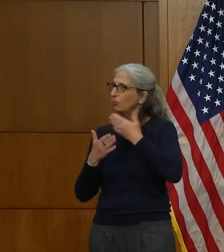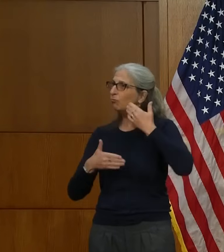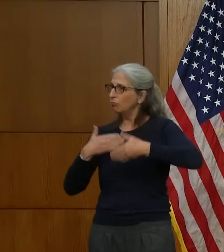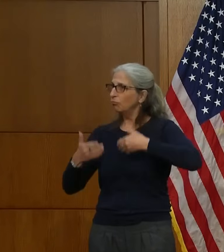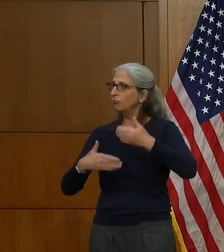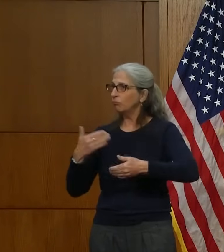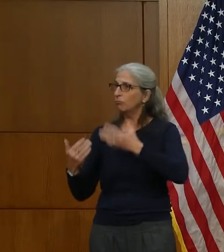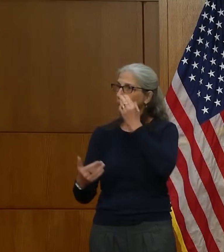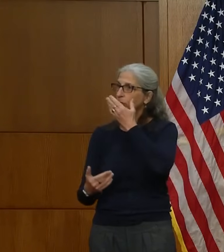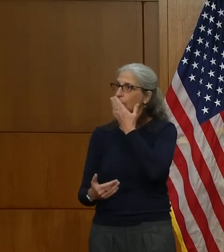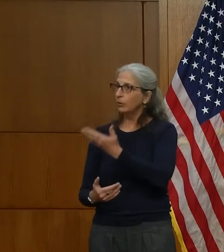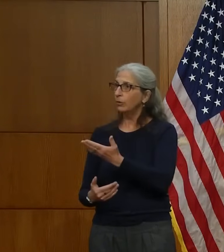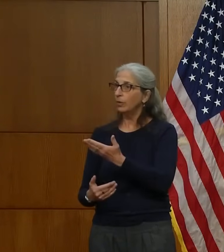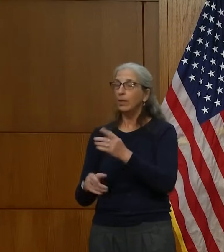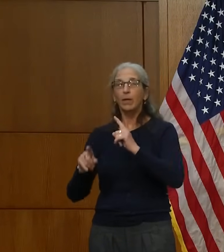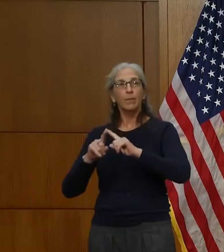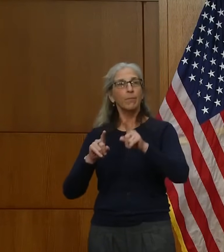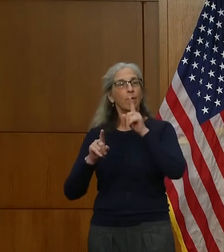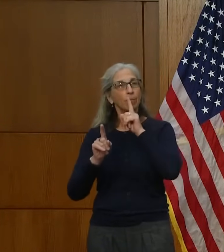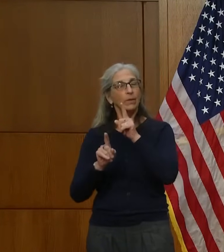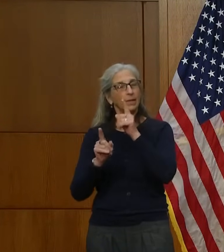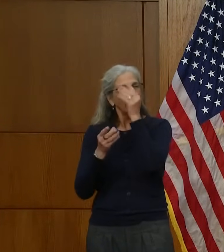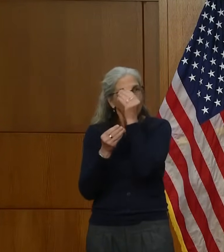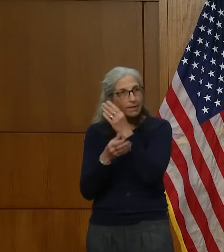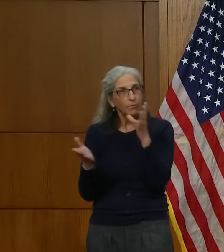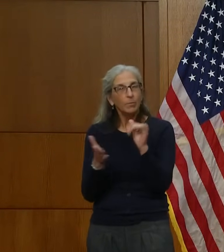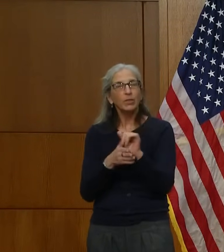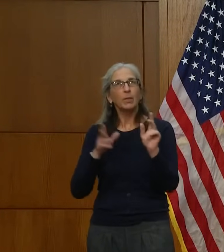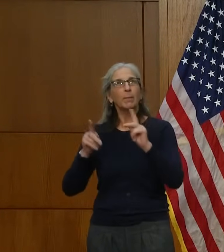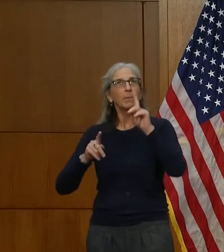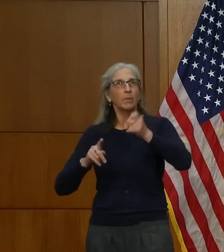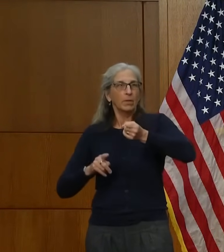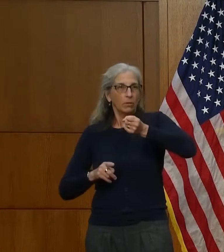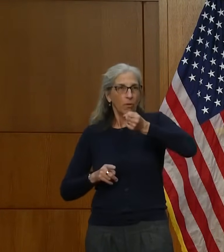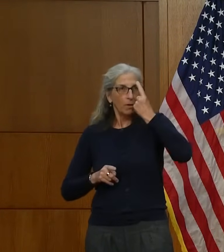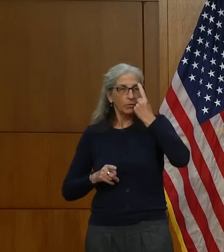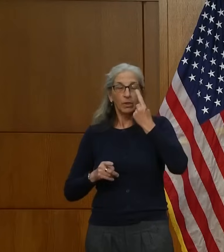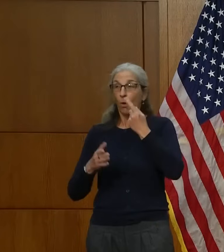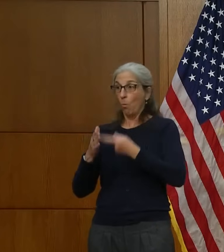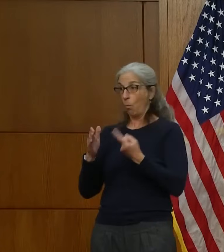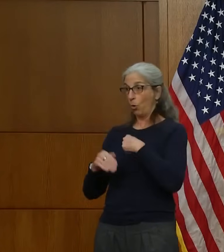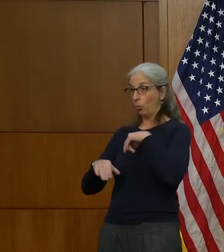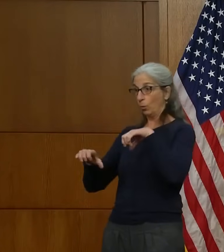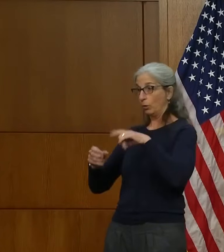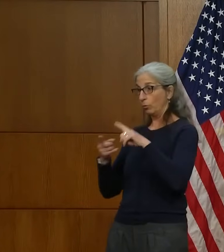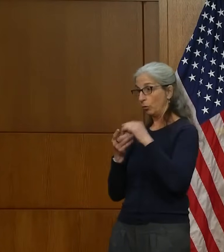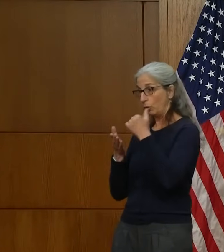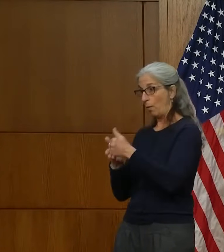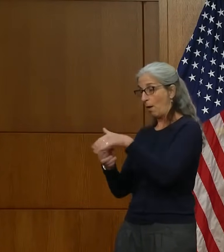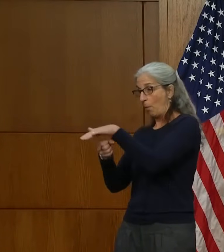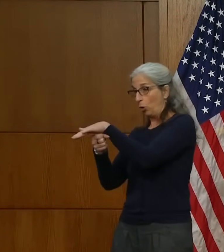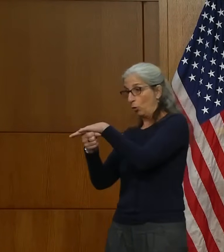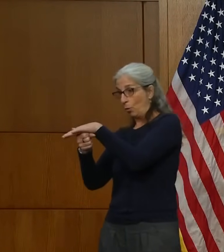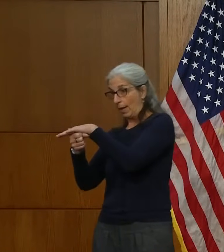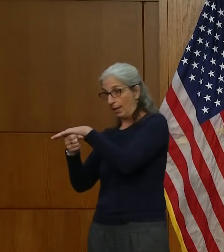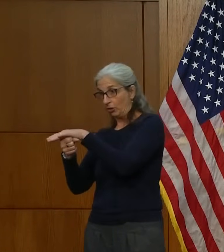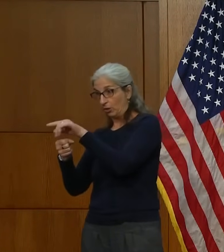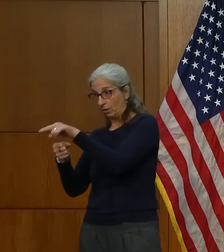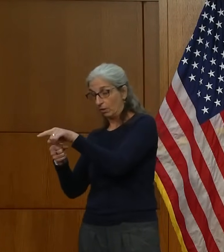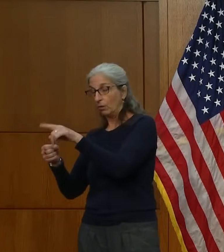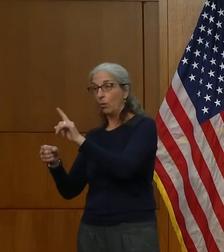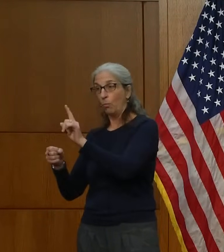GOING WELL. I THINK THE MESSAGE